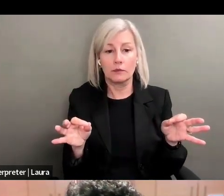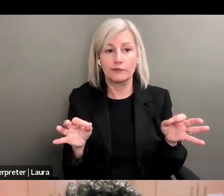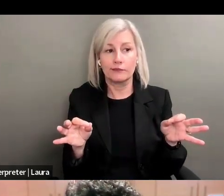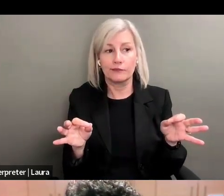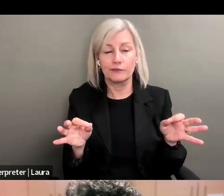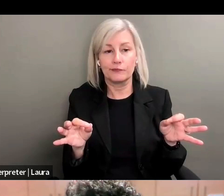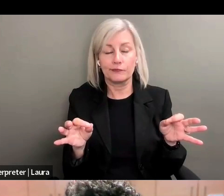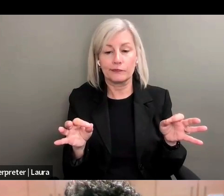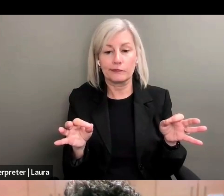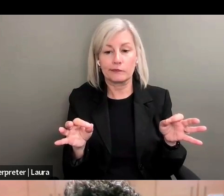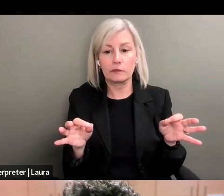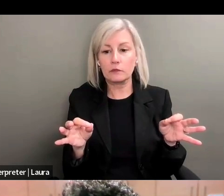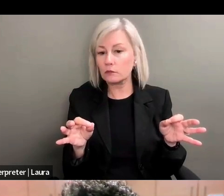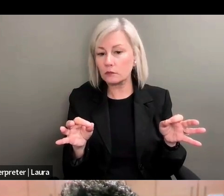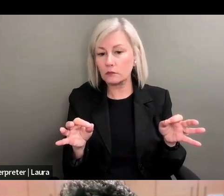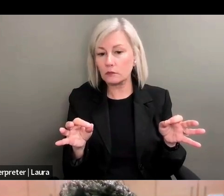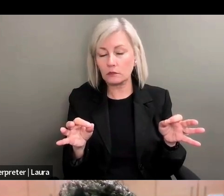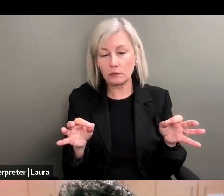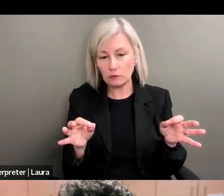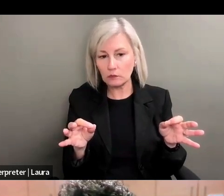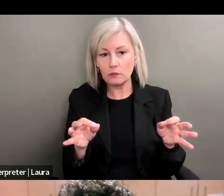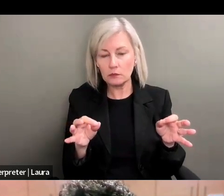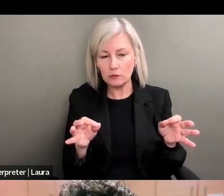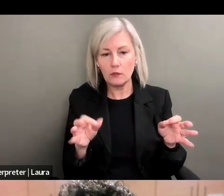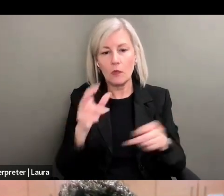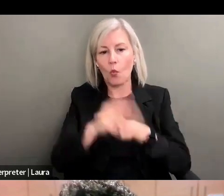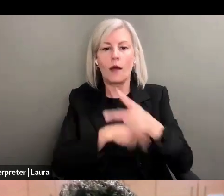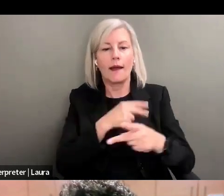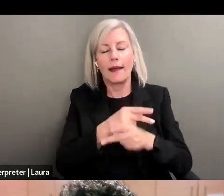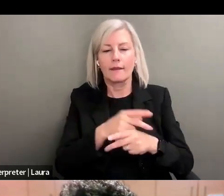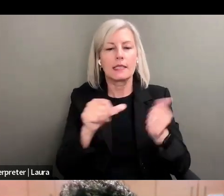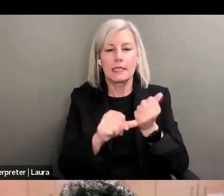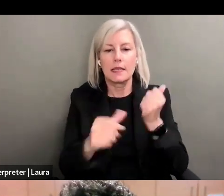the implementation of hearing assistive technology because we know that